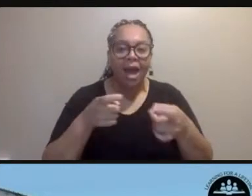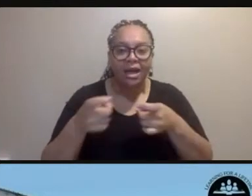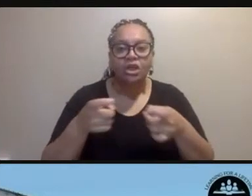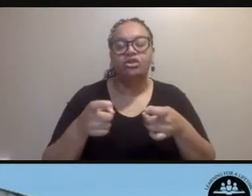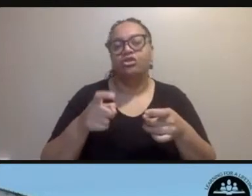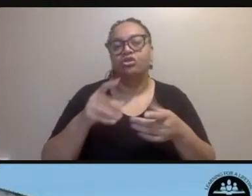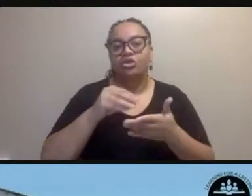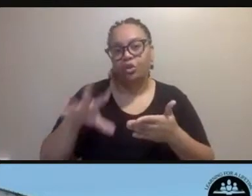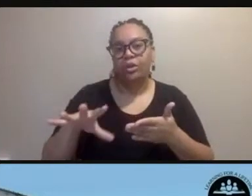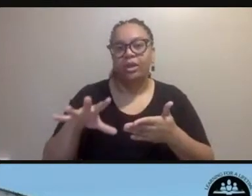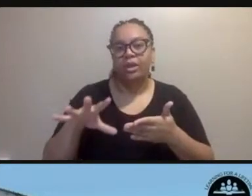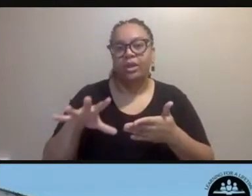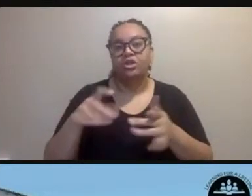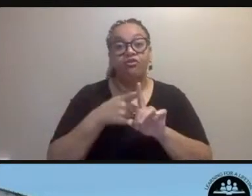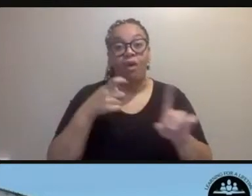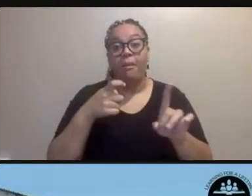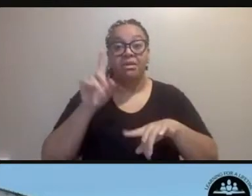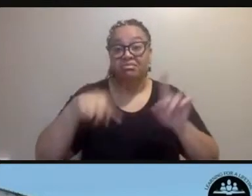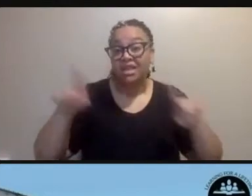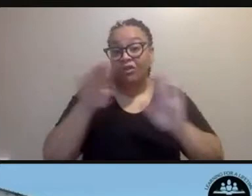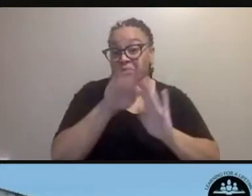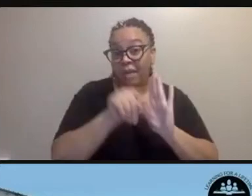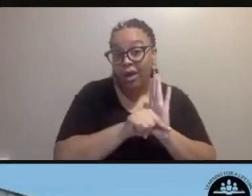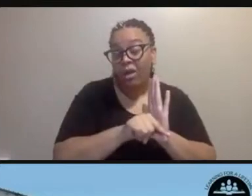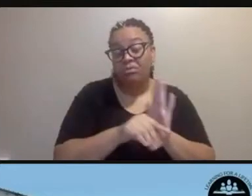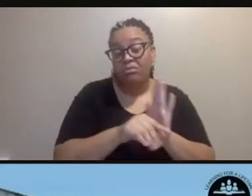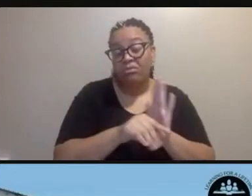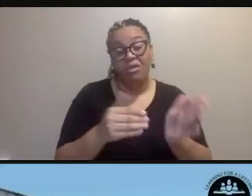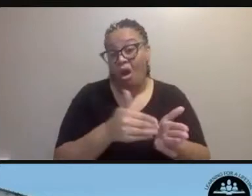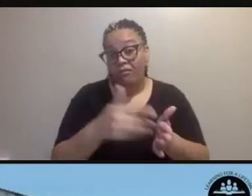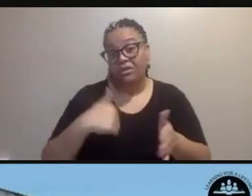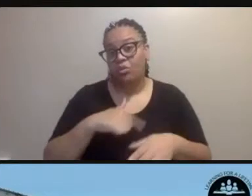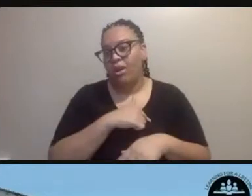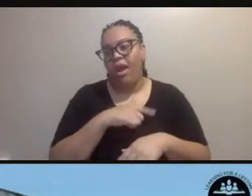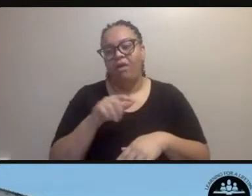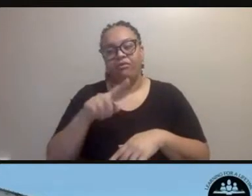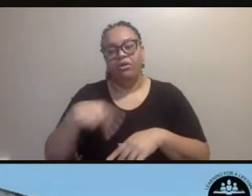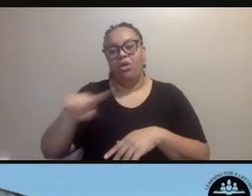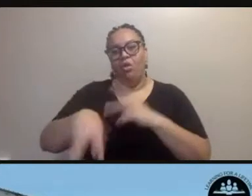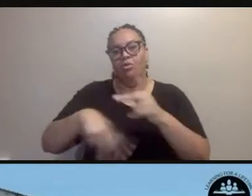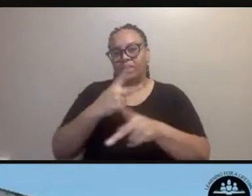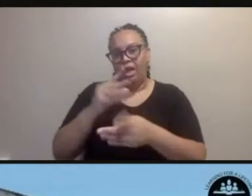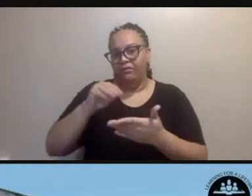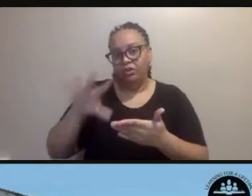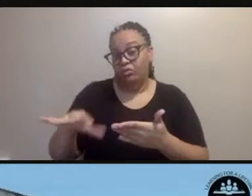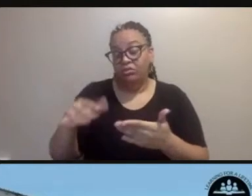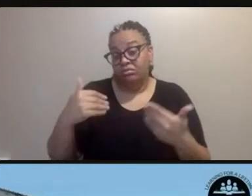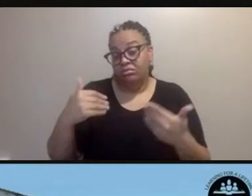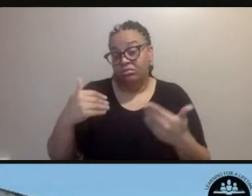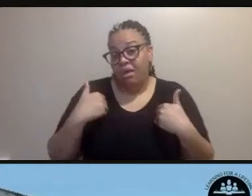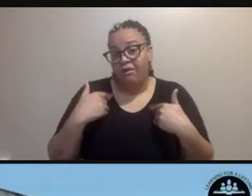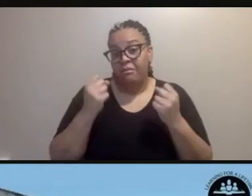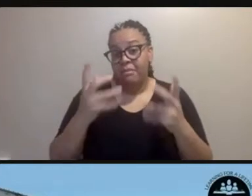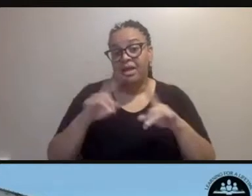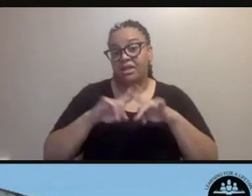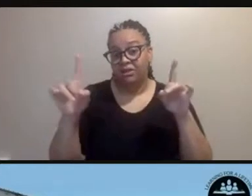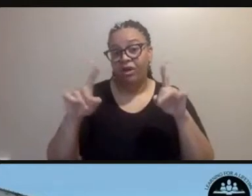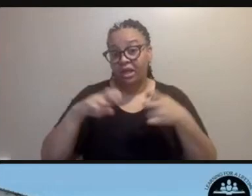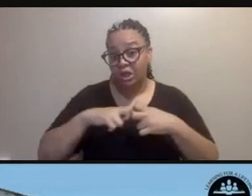HELP THEM DEAL WITH STUDENTS WHO COME FROM A DIVERSE